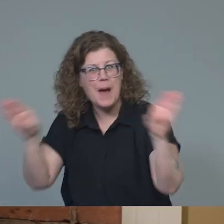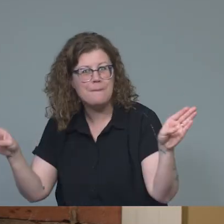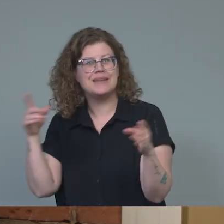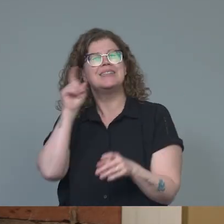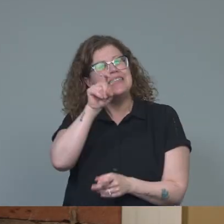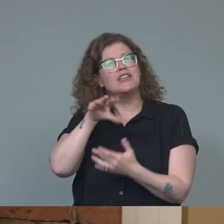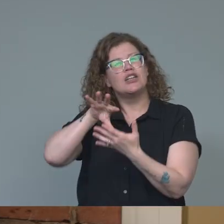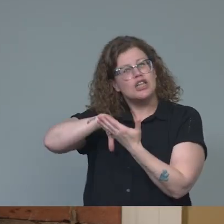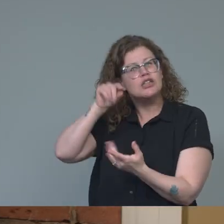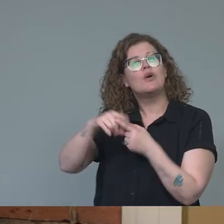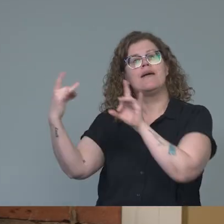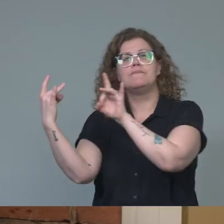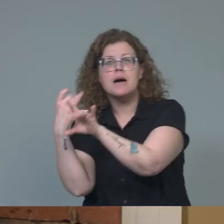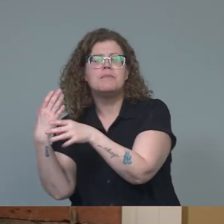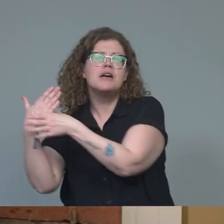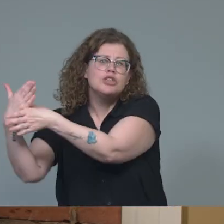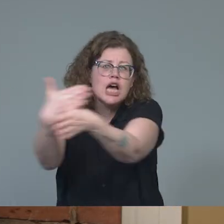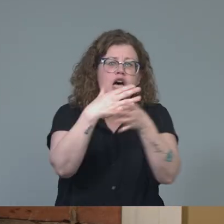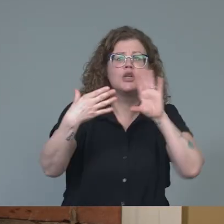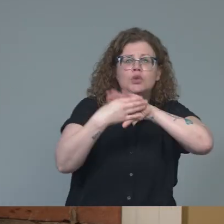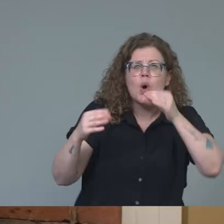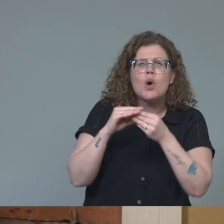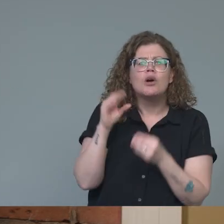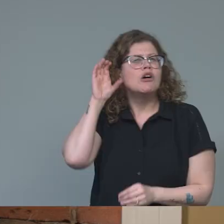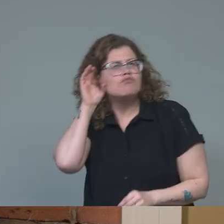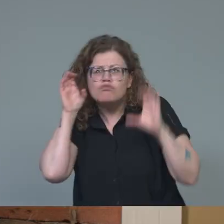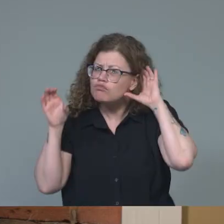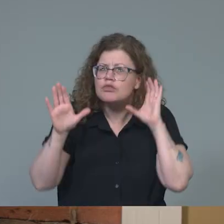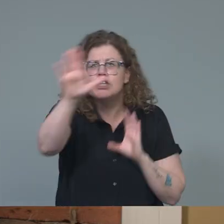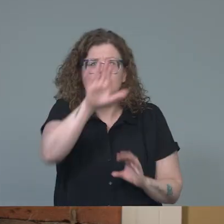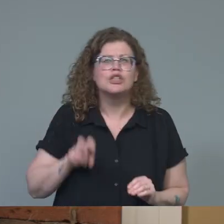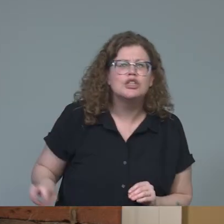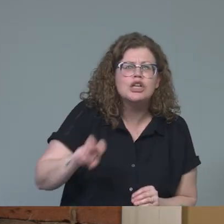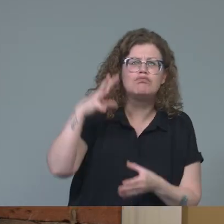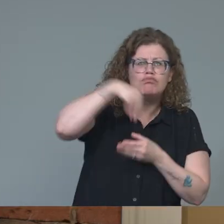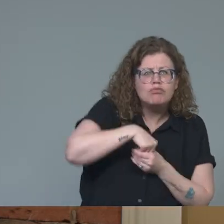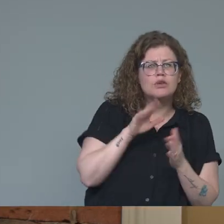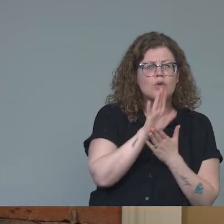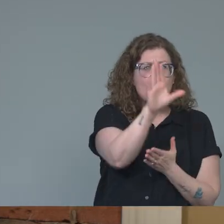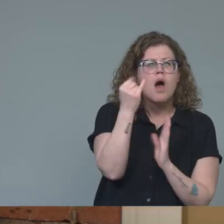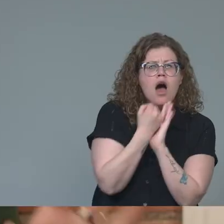an idea of the direction that you want to go with engaging the community. The next real question is